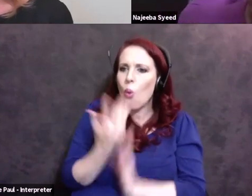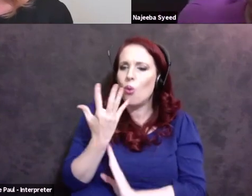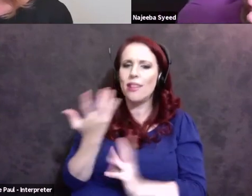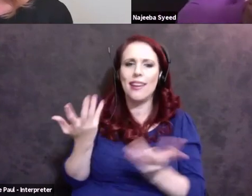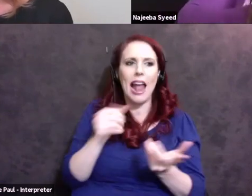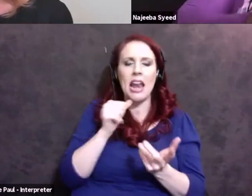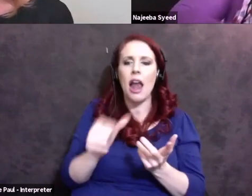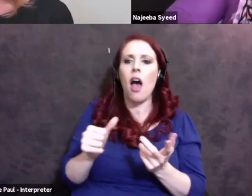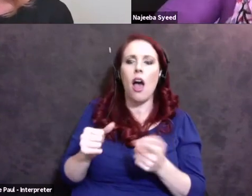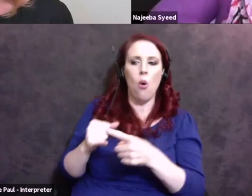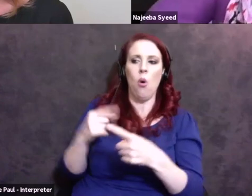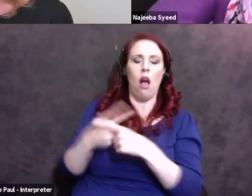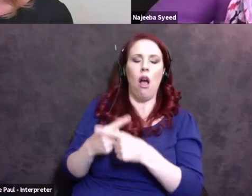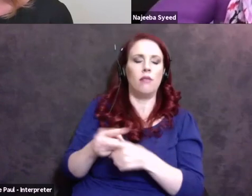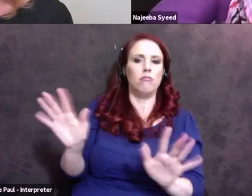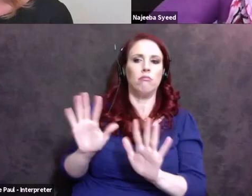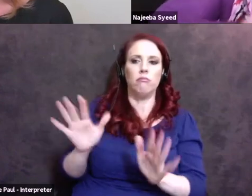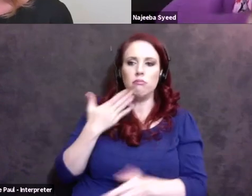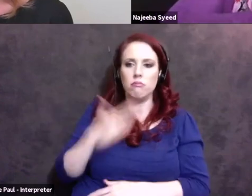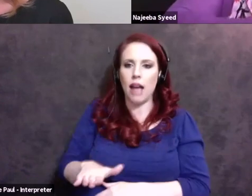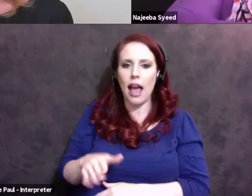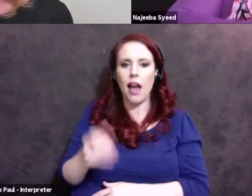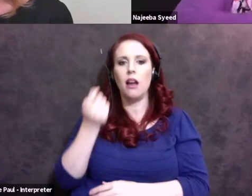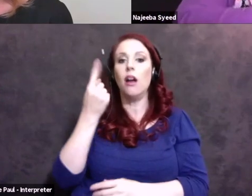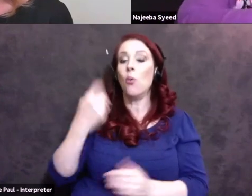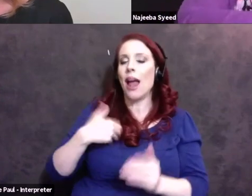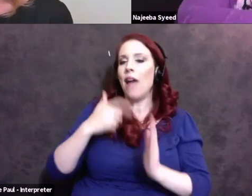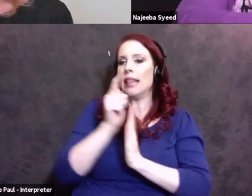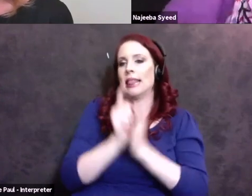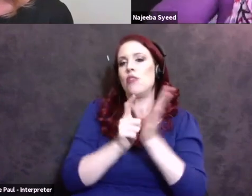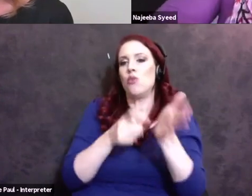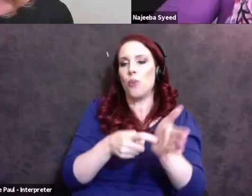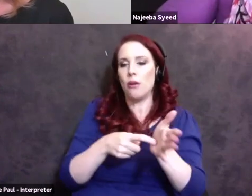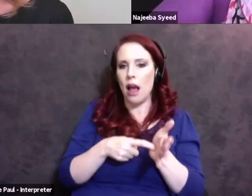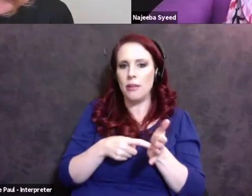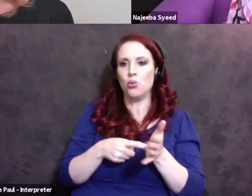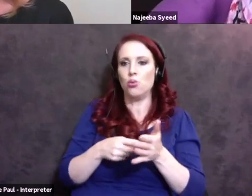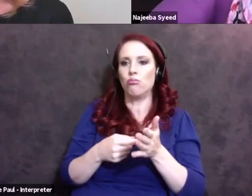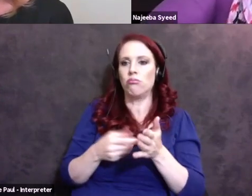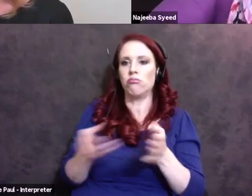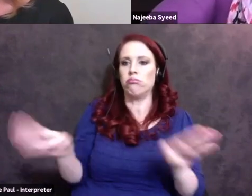as a lot of us have legal obligations and jump into it with shutting down the conversation.